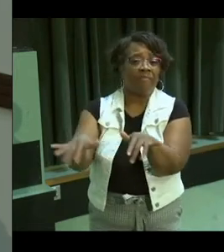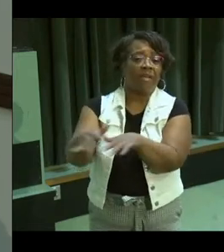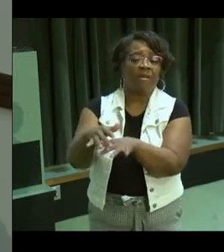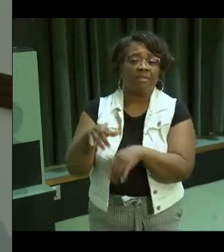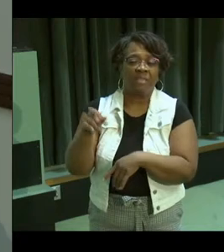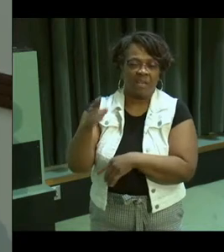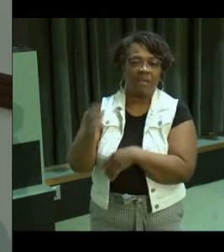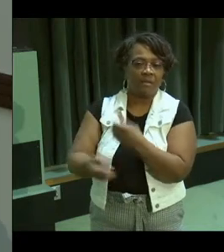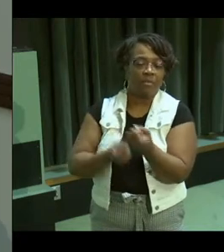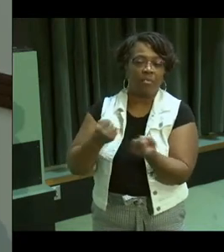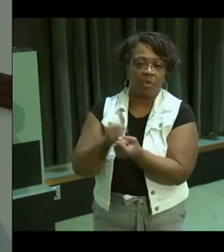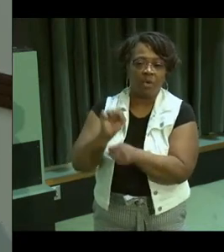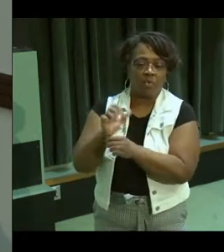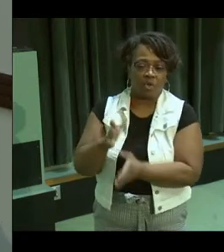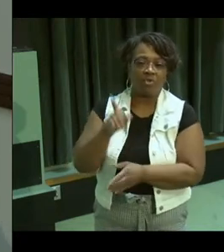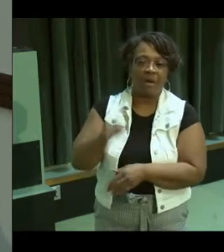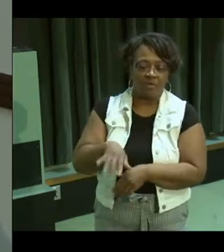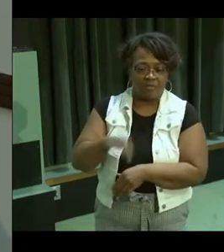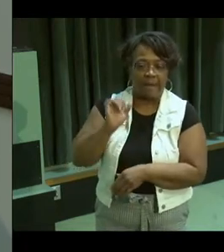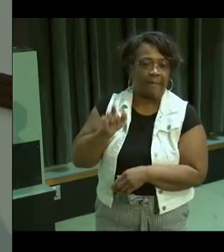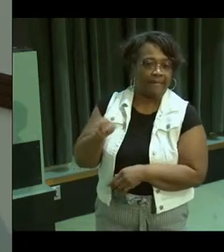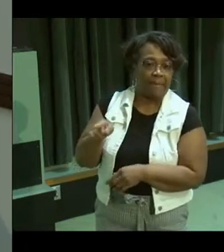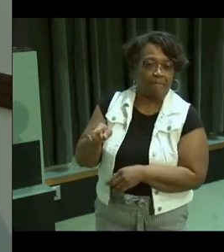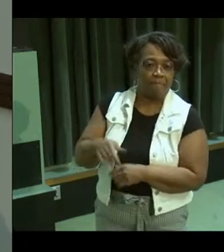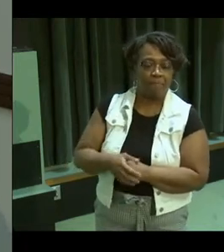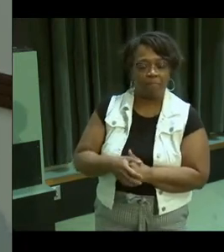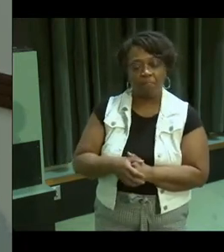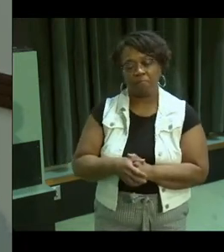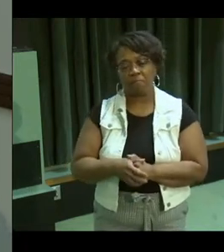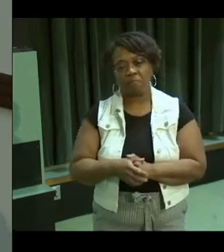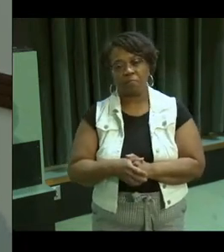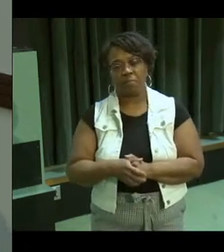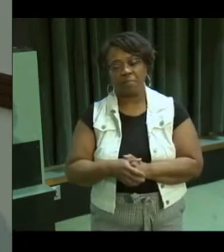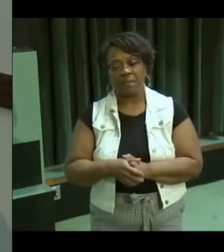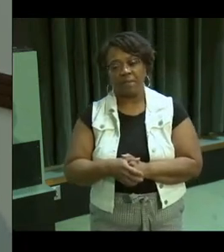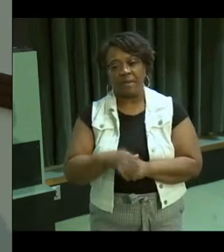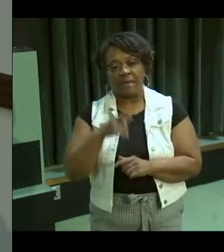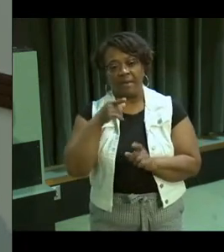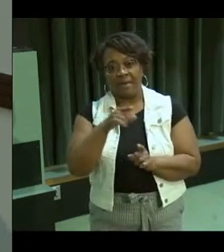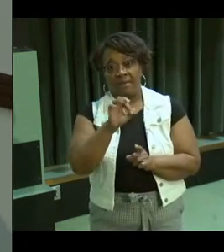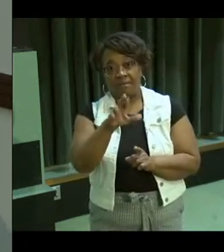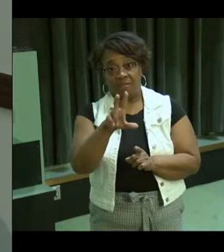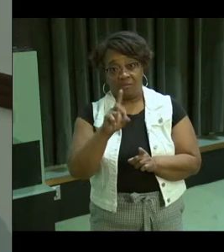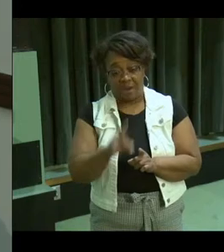know, standing up for workers.